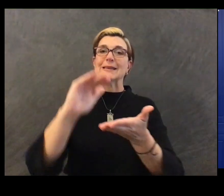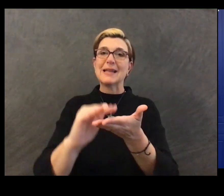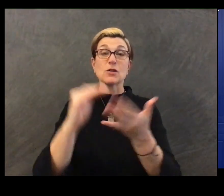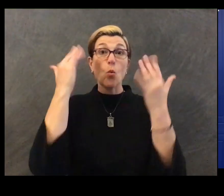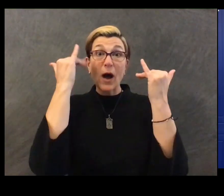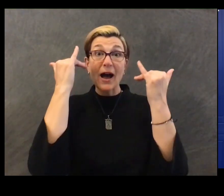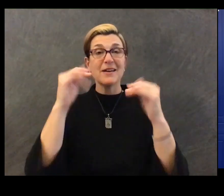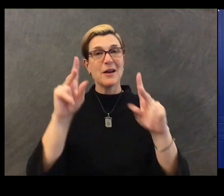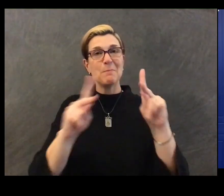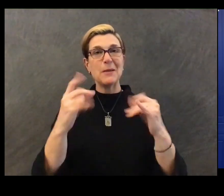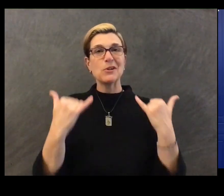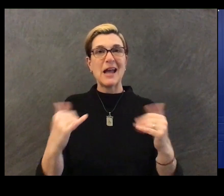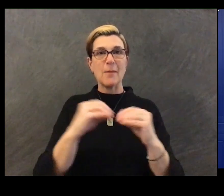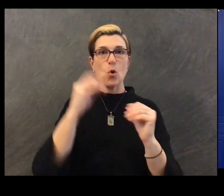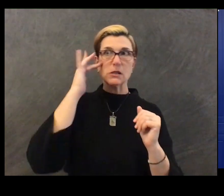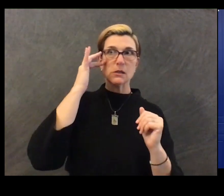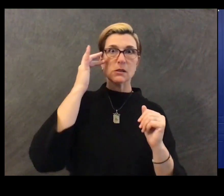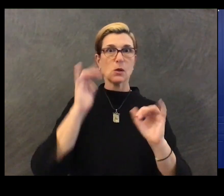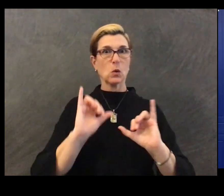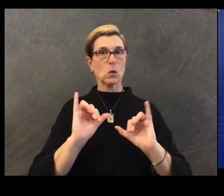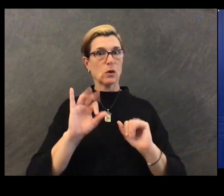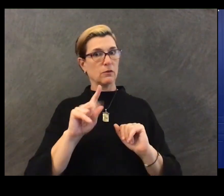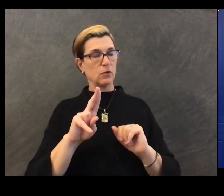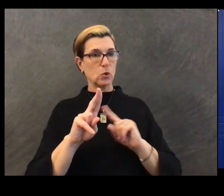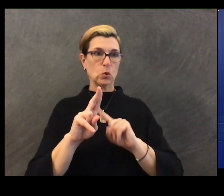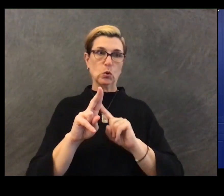respiratory illnesses and how to protect themselves I want you to get your